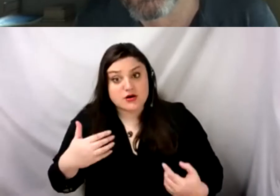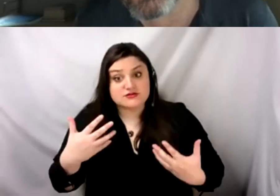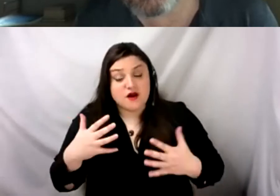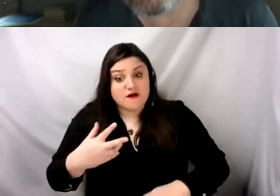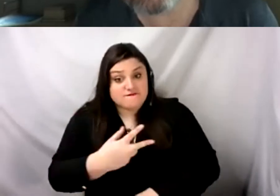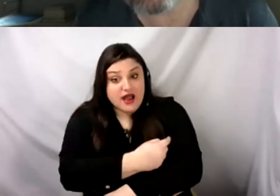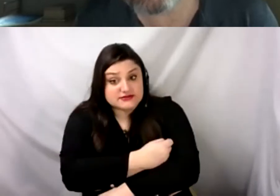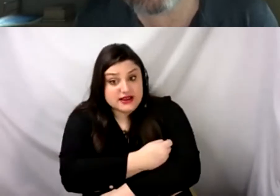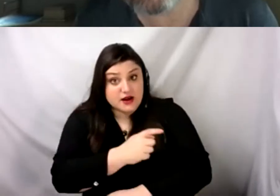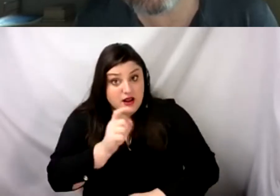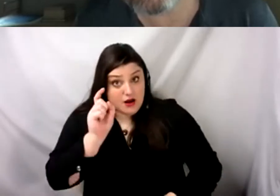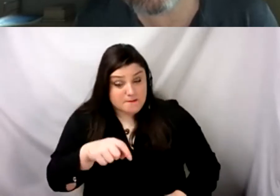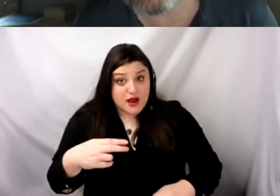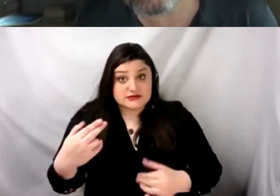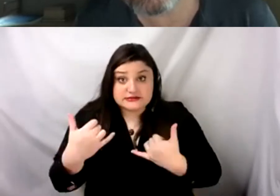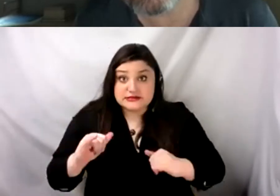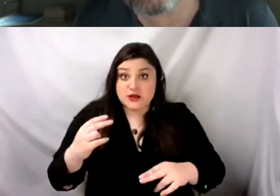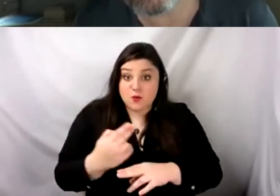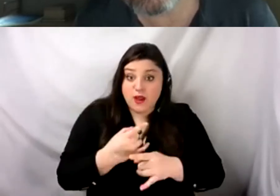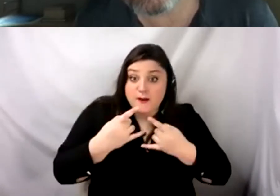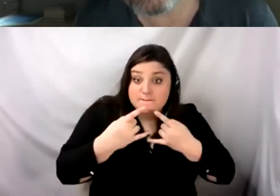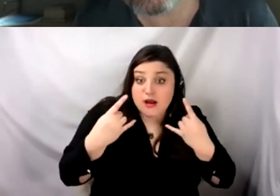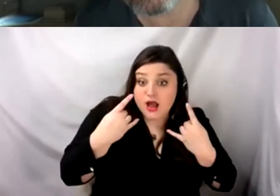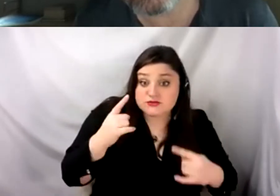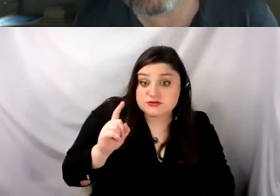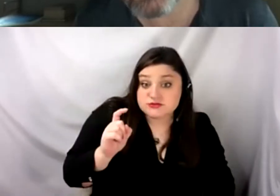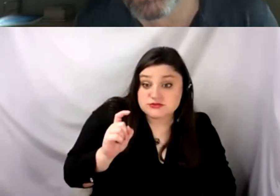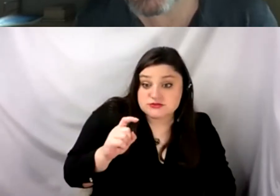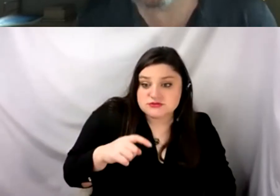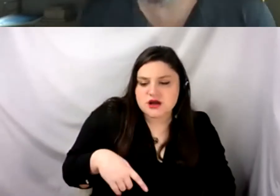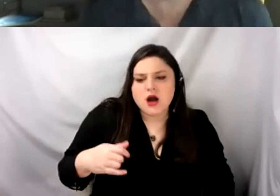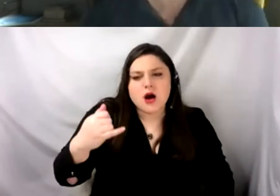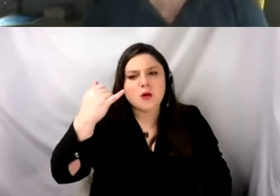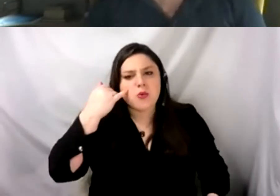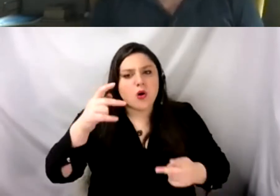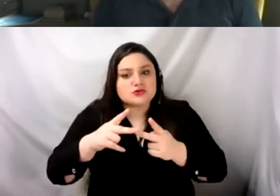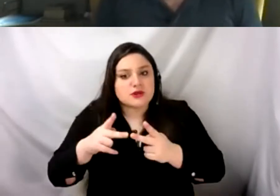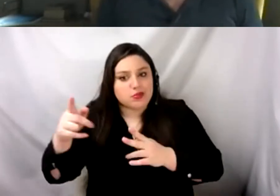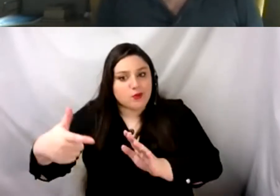? Do presenting organizations require that they wear masks? And some of the response has been if the company shows they have